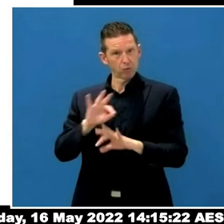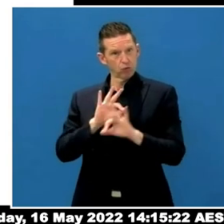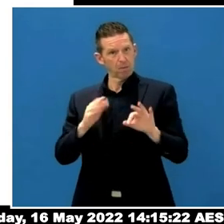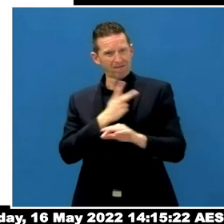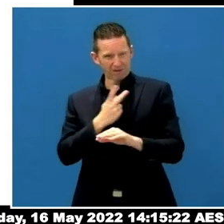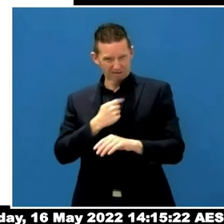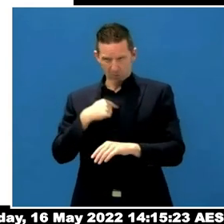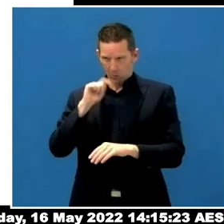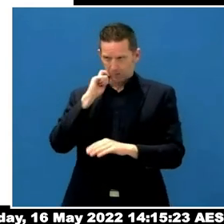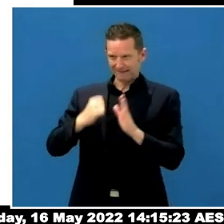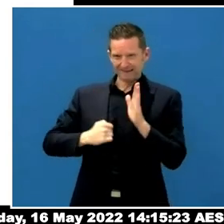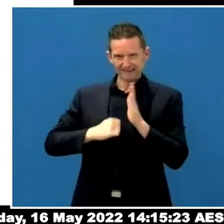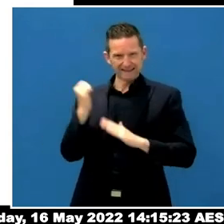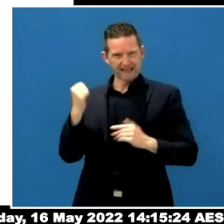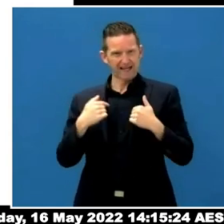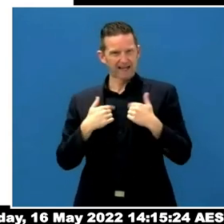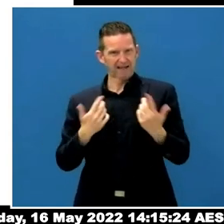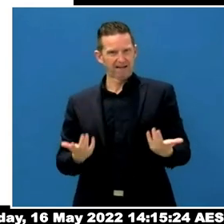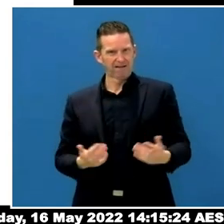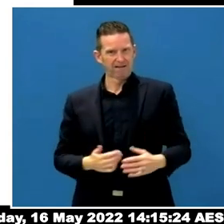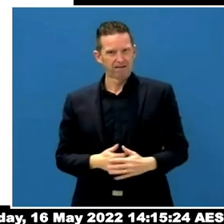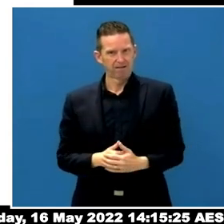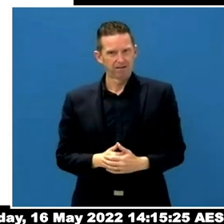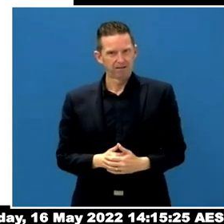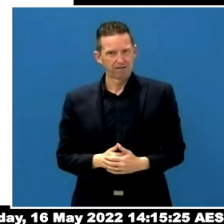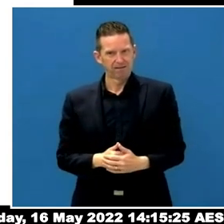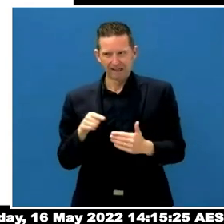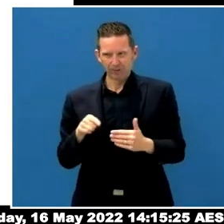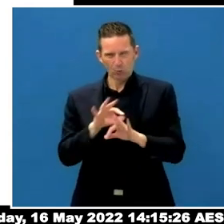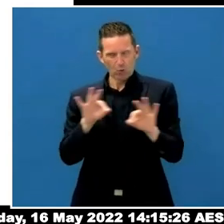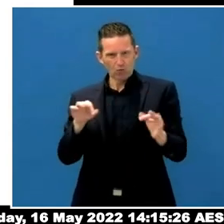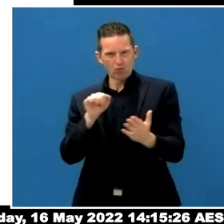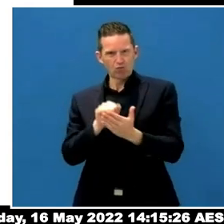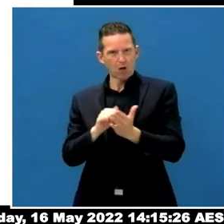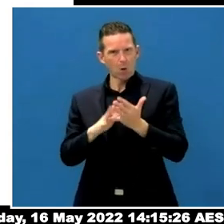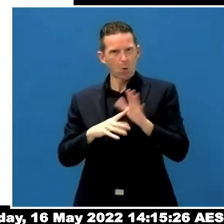I mean, it's not the way you form a rapport with parents.